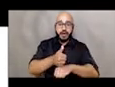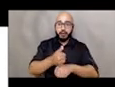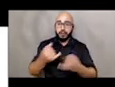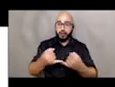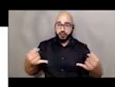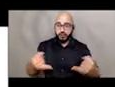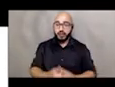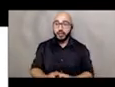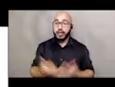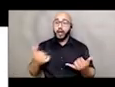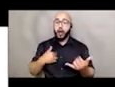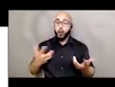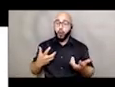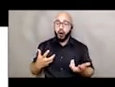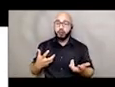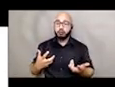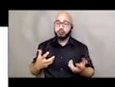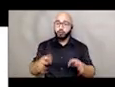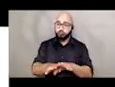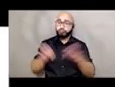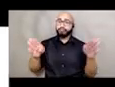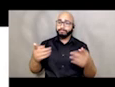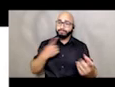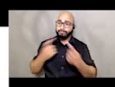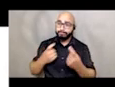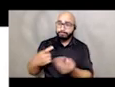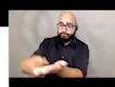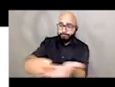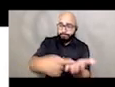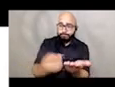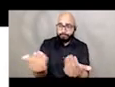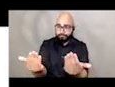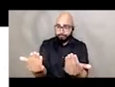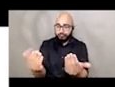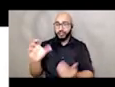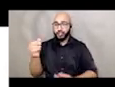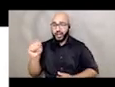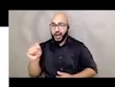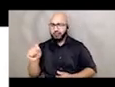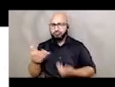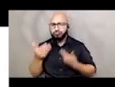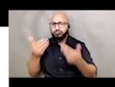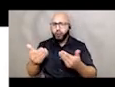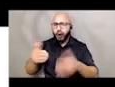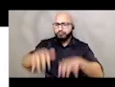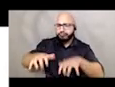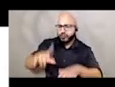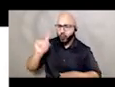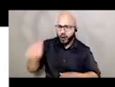Now we want to open up to everyone up in the chat. I want you guys to feel free to type in your questions in the Q&A